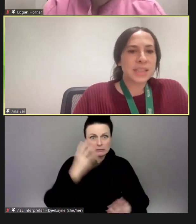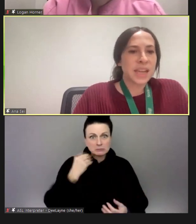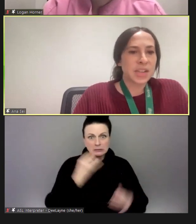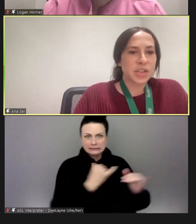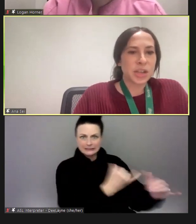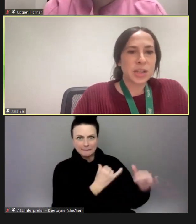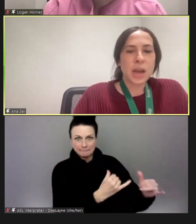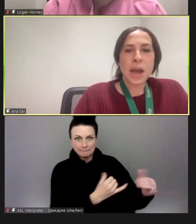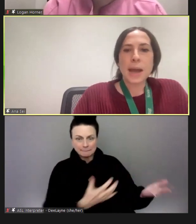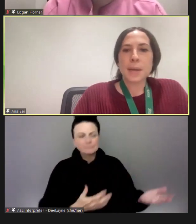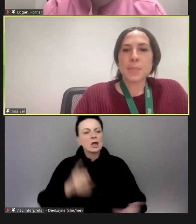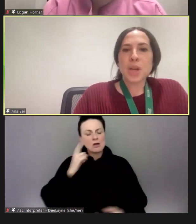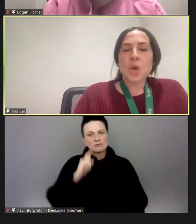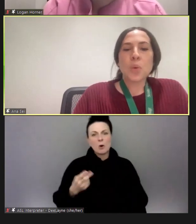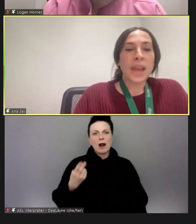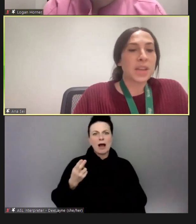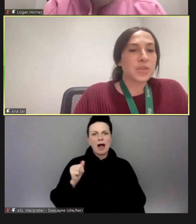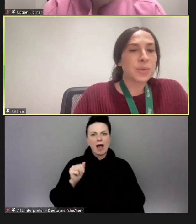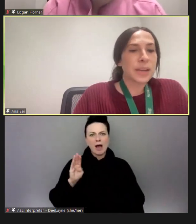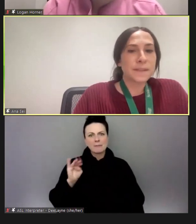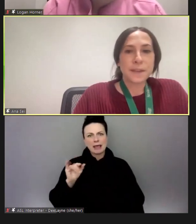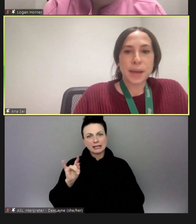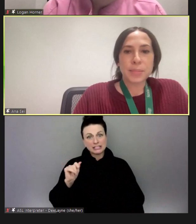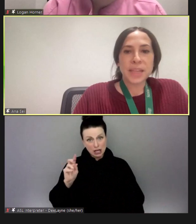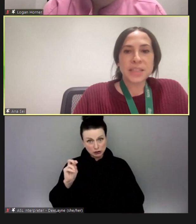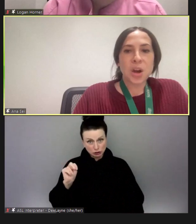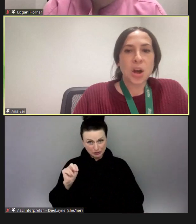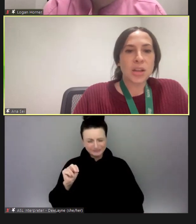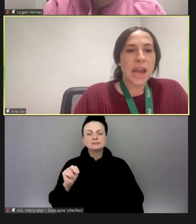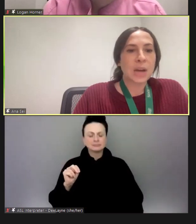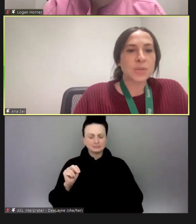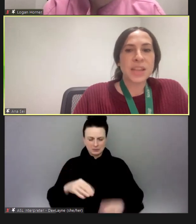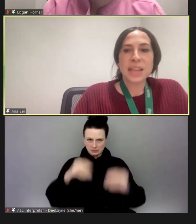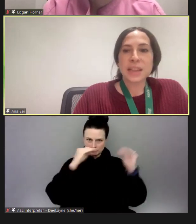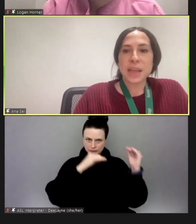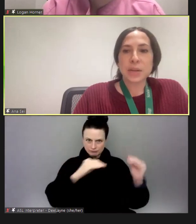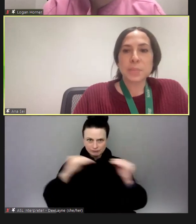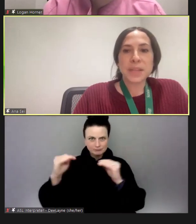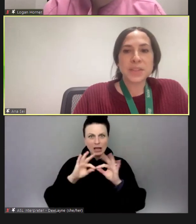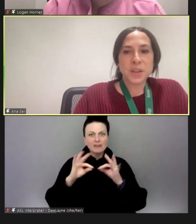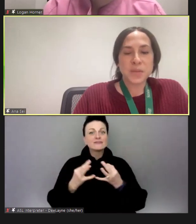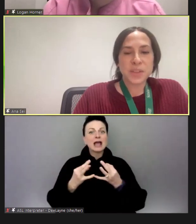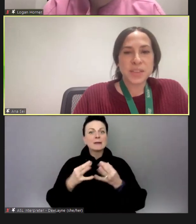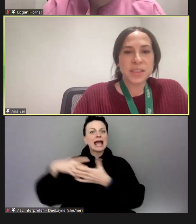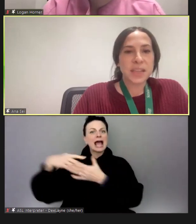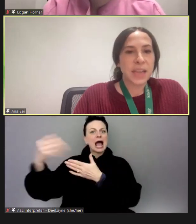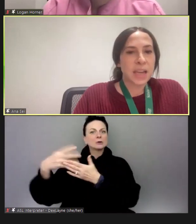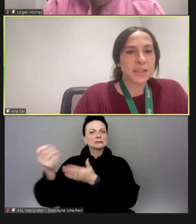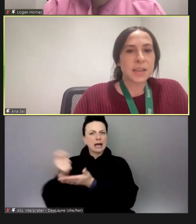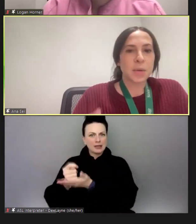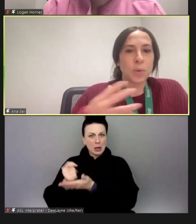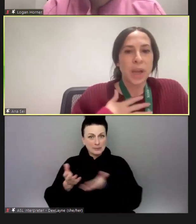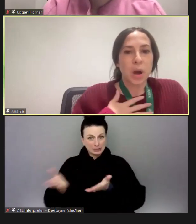habilitation um we educate families on